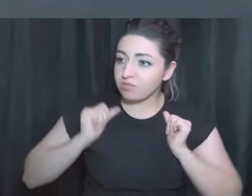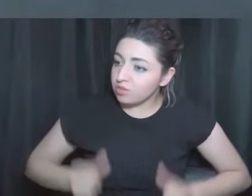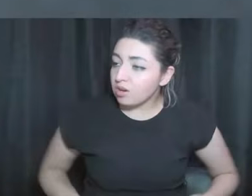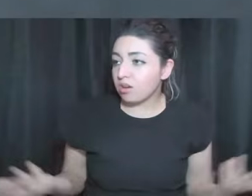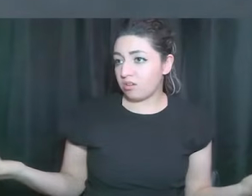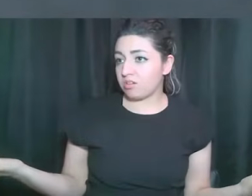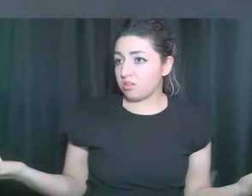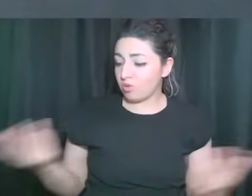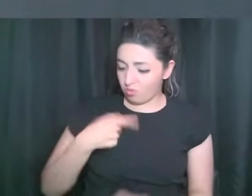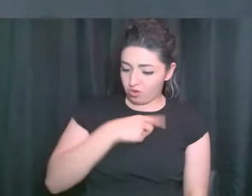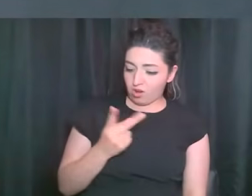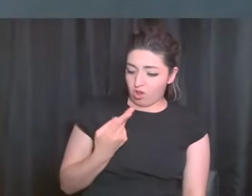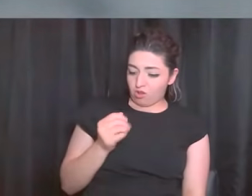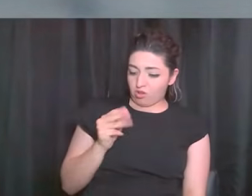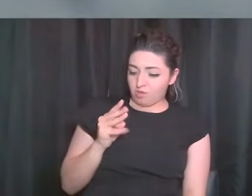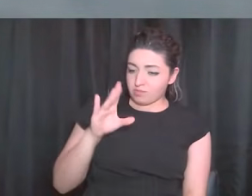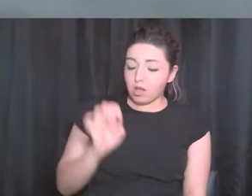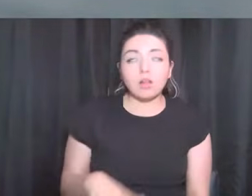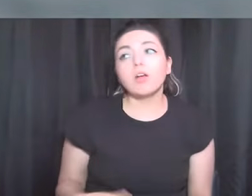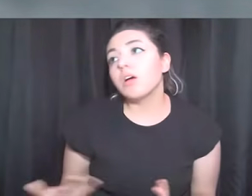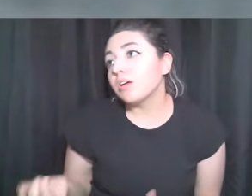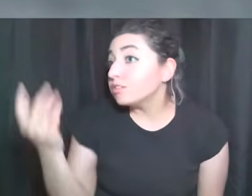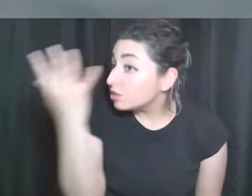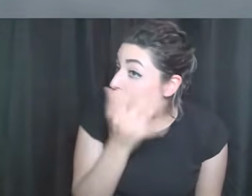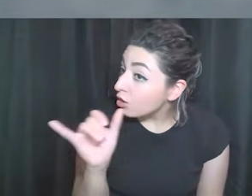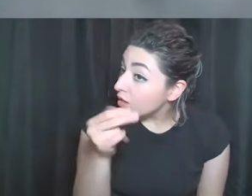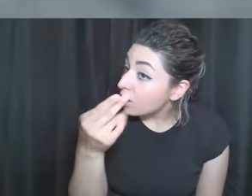Workload's getting to be too much for just Hank and Connor. And 900's got the forensics kit to take care of this-